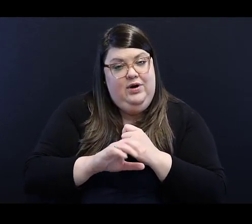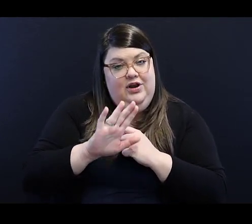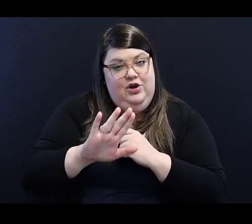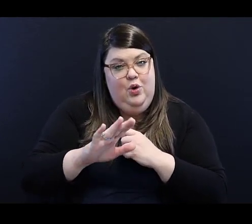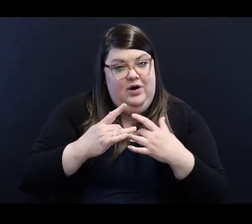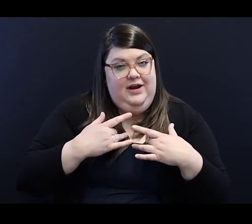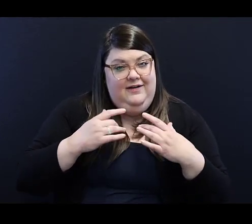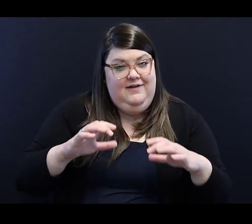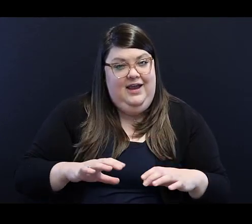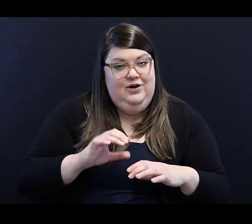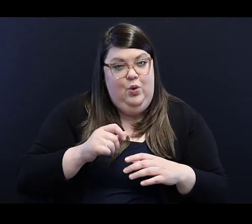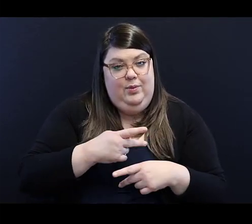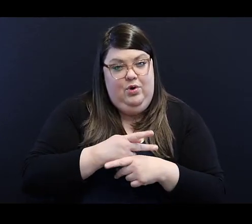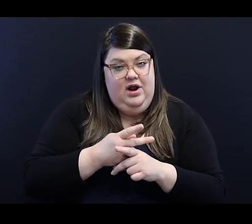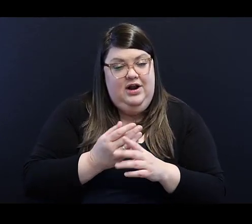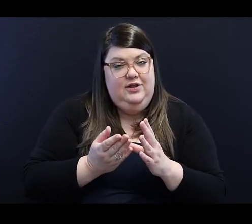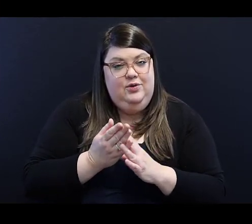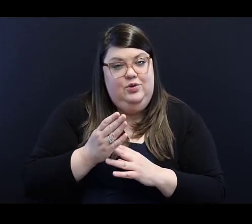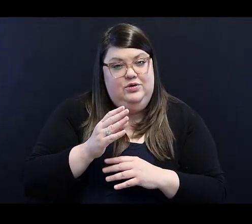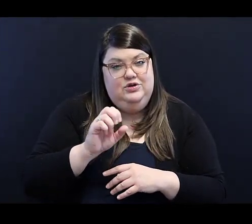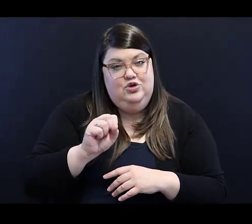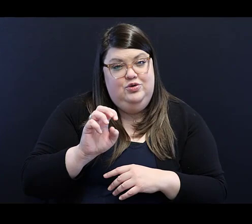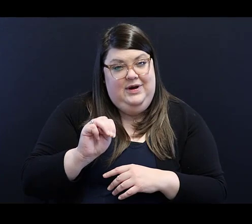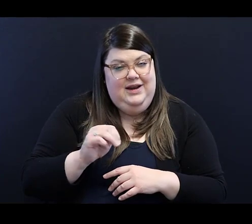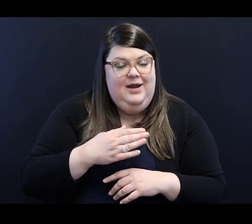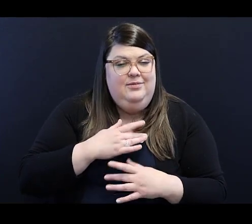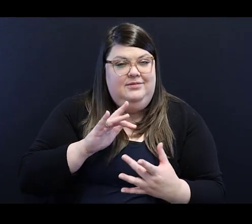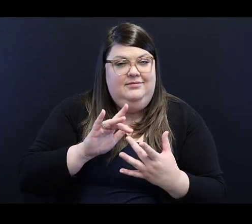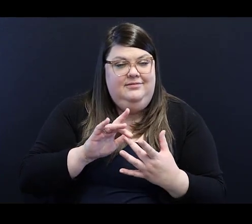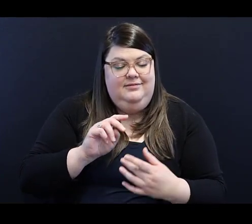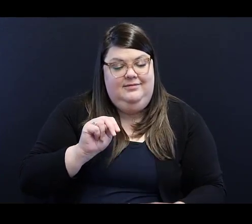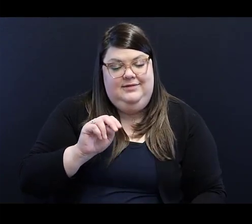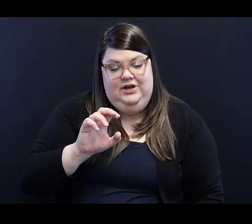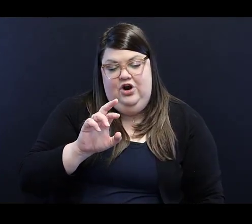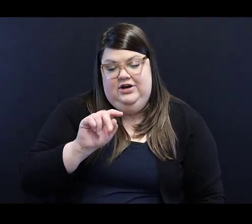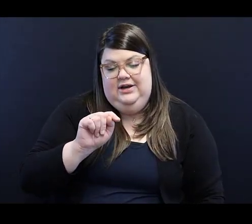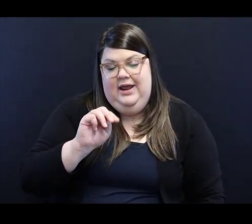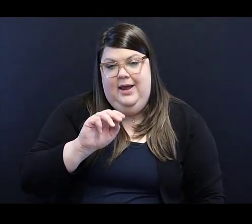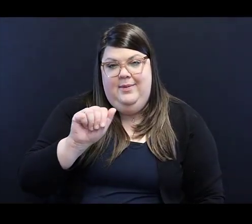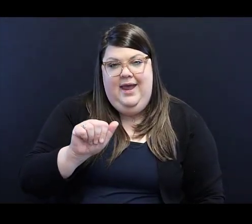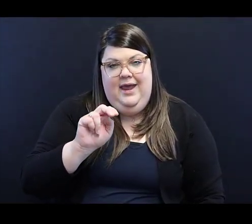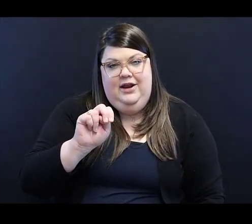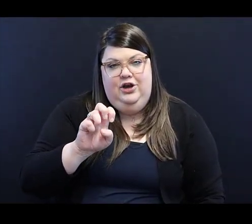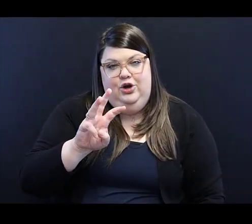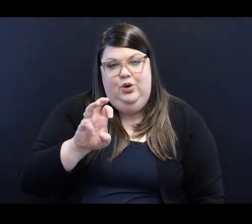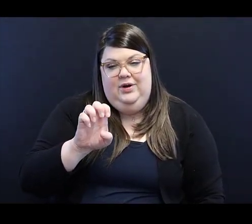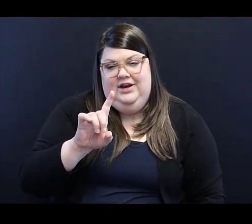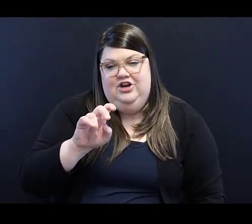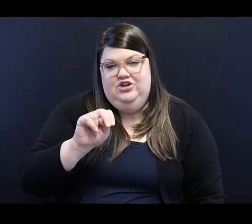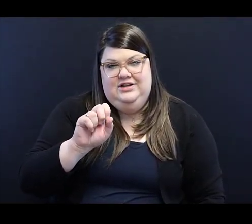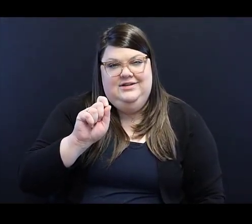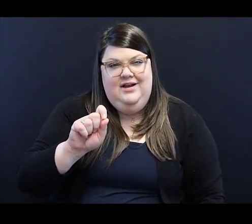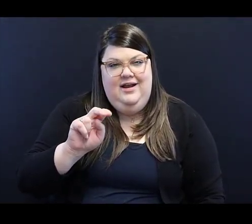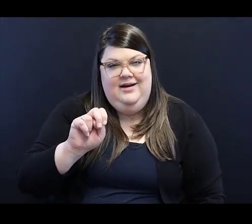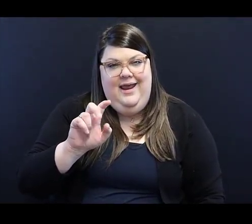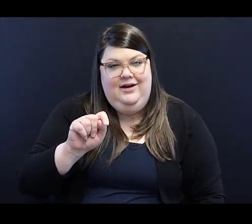products through social media, please reach out to ncrtm@neweditions.net with details or questions.